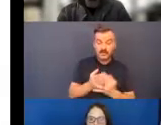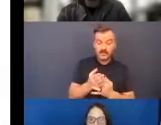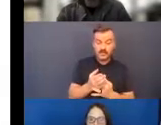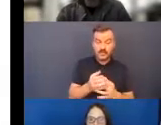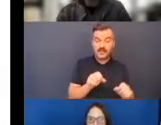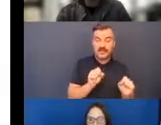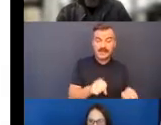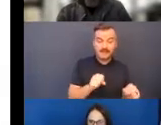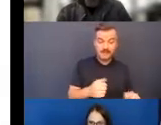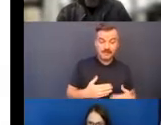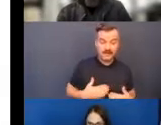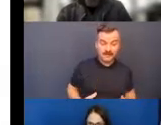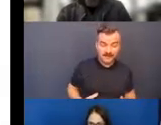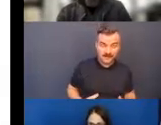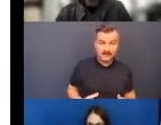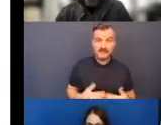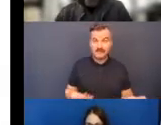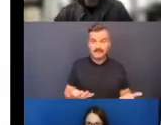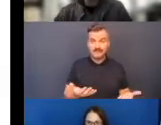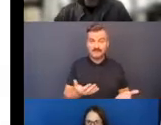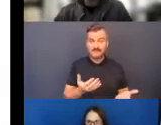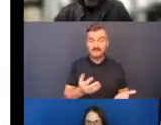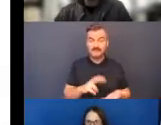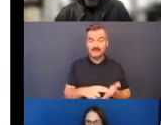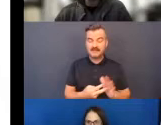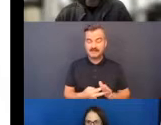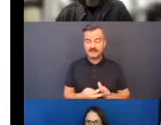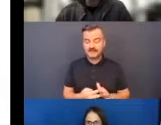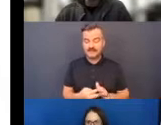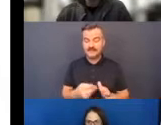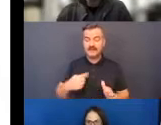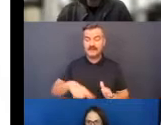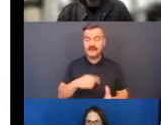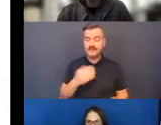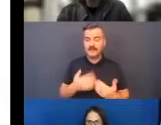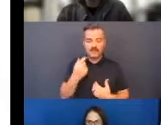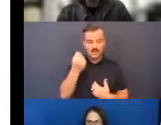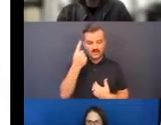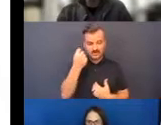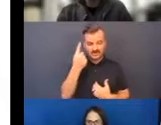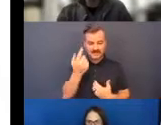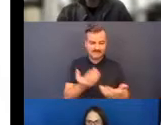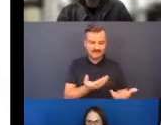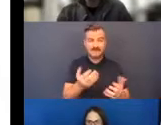15:45:31 And so far as this is the case, what we might understand as basic what we might